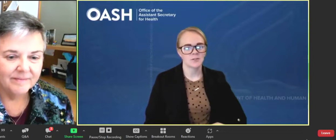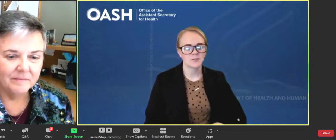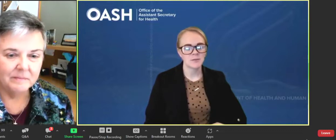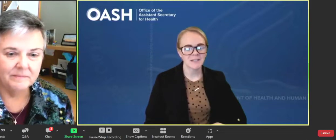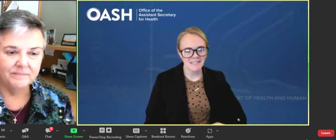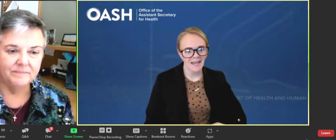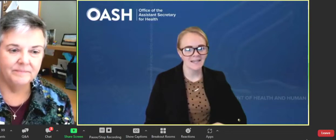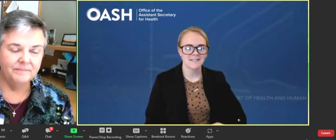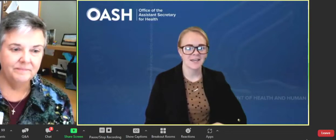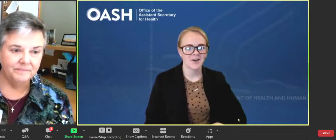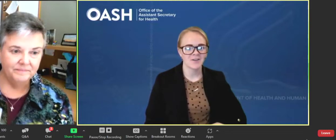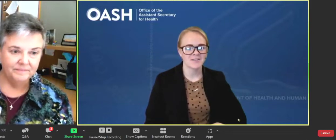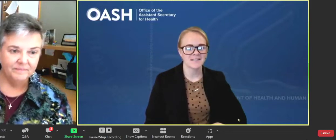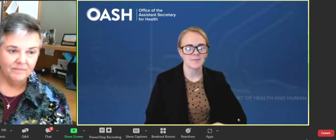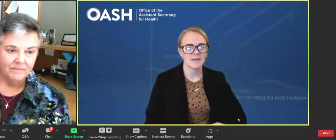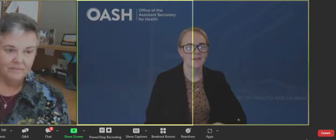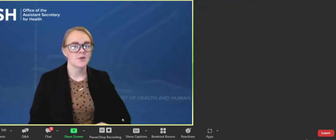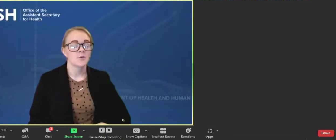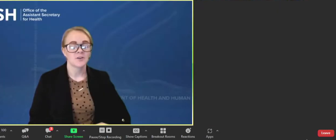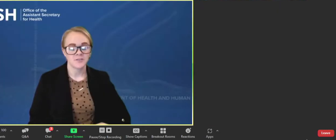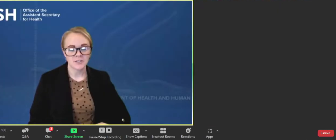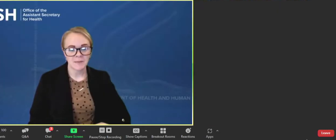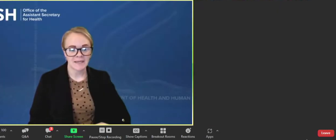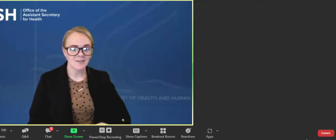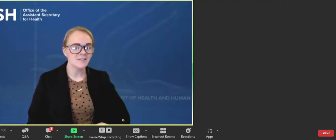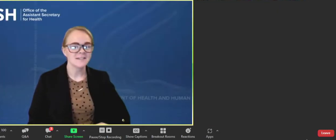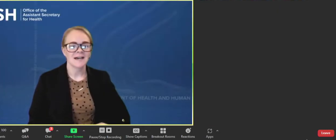We're super excited to kick off the summit with our first panel.